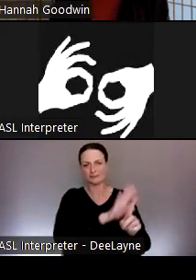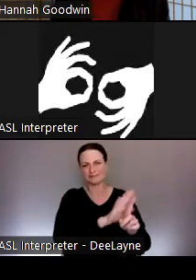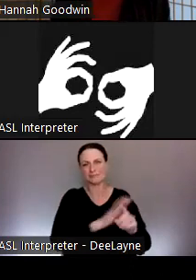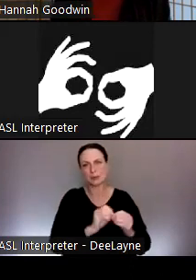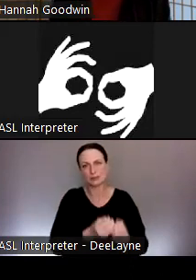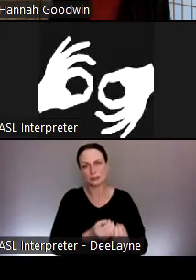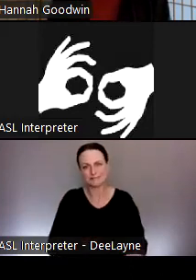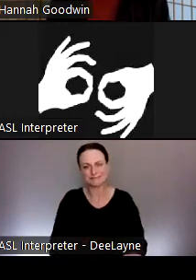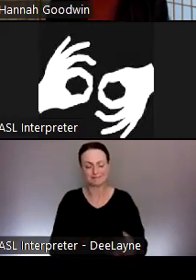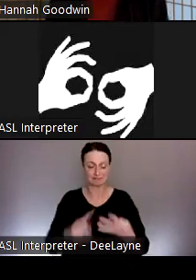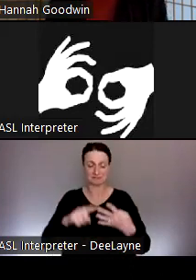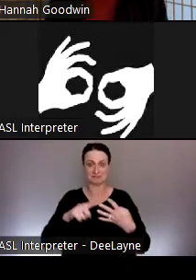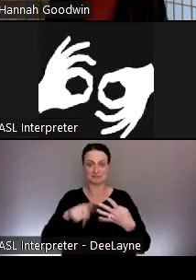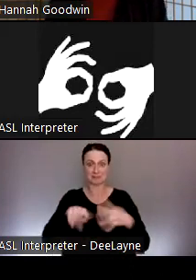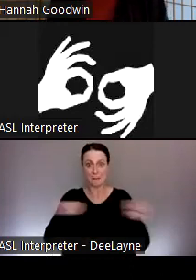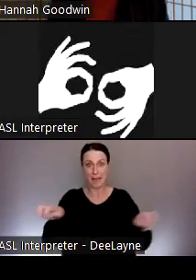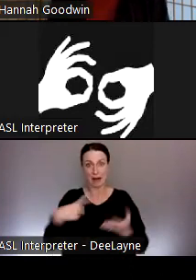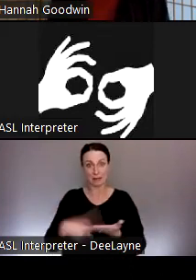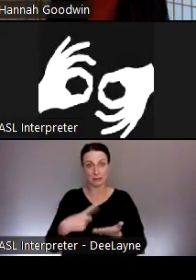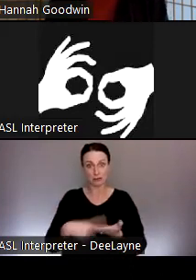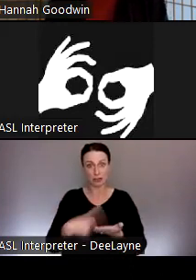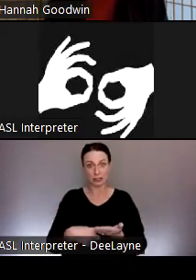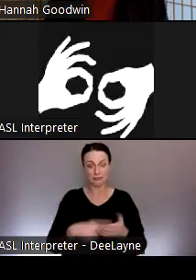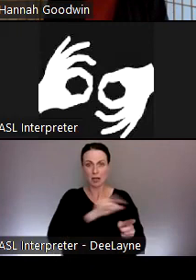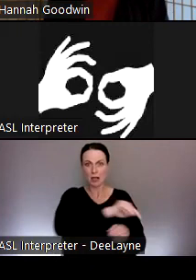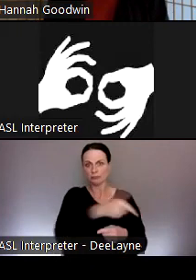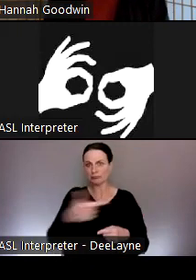A panel discussion offers multiple perspectives on